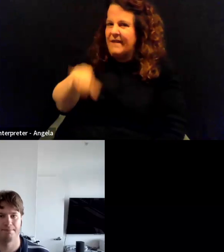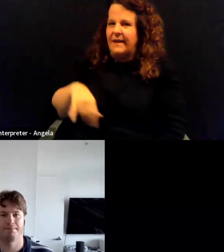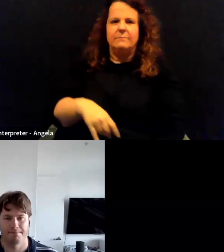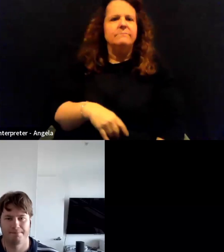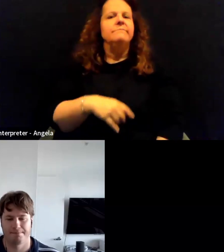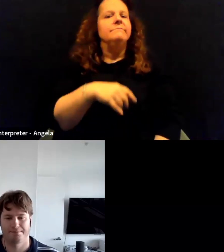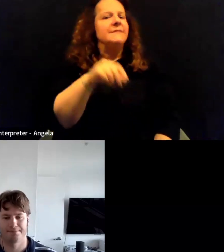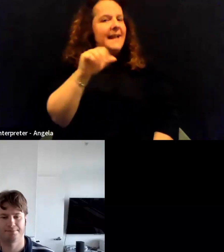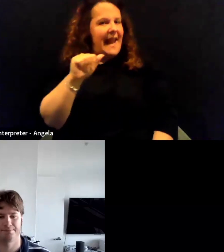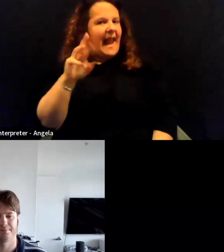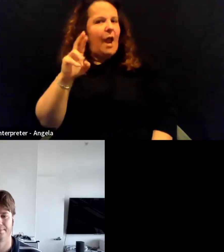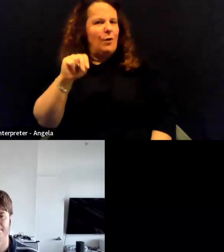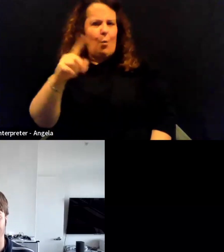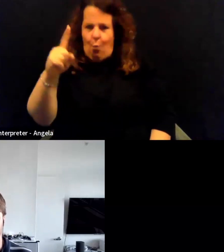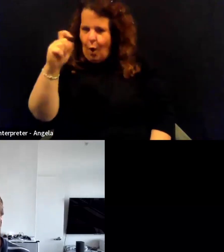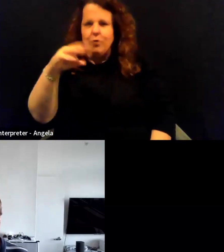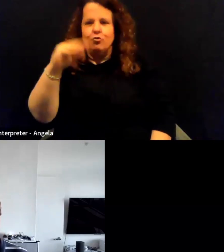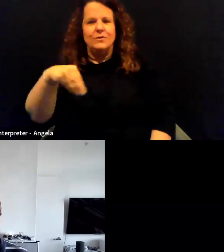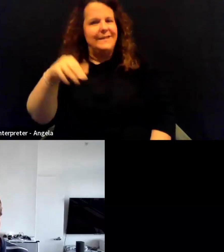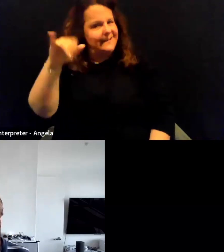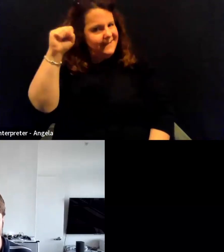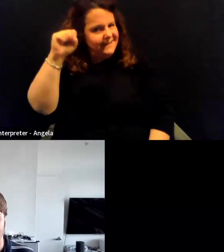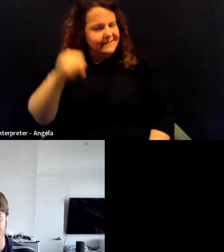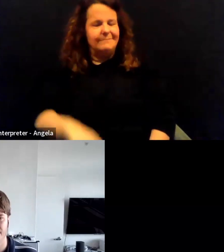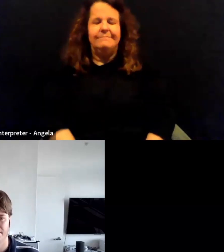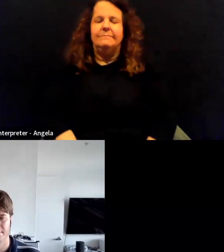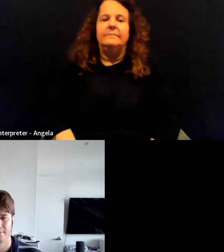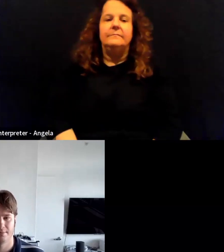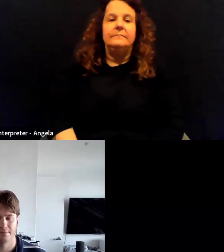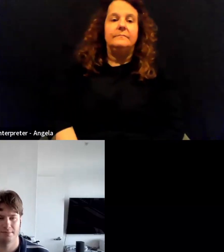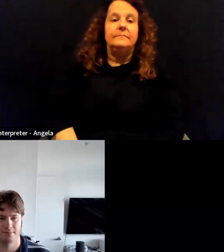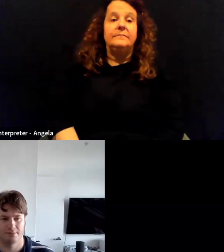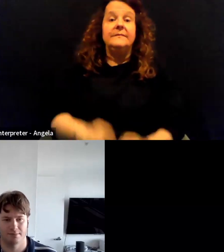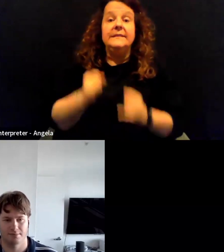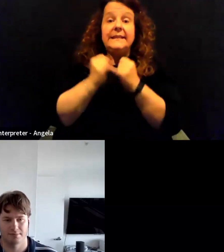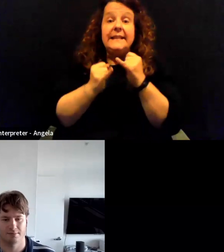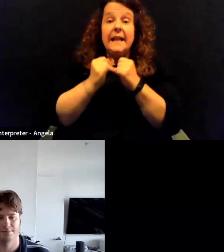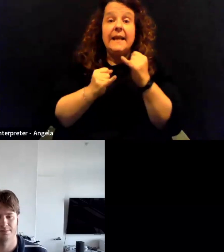Yeah. Fantastic. Thank you so much. Welcome. And last but not least, Mr. DiNero Joe.